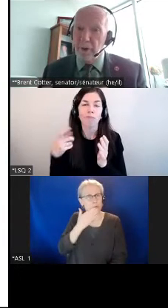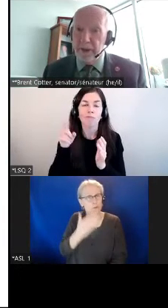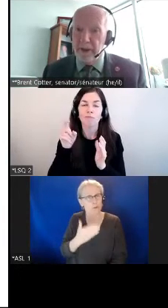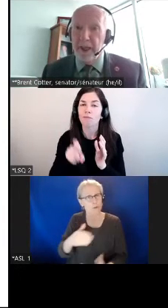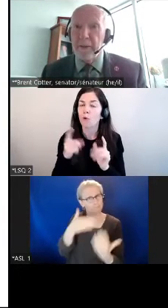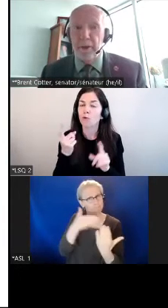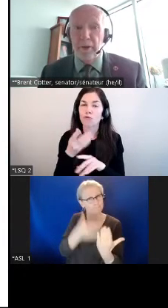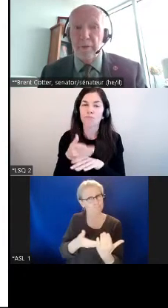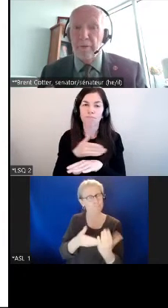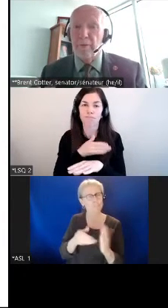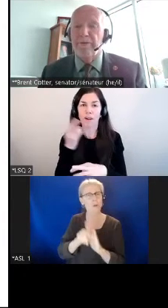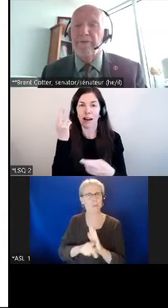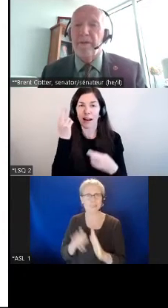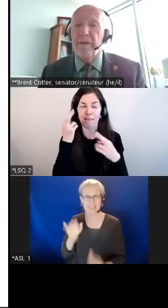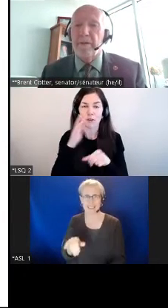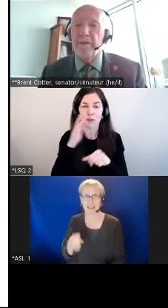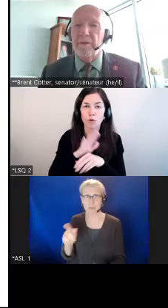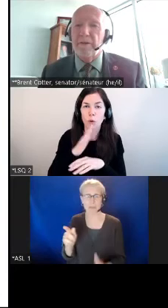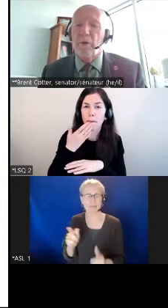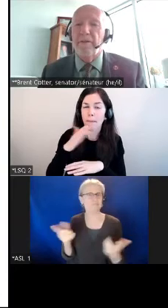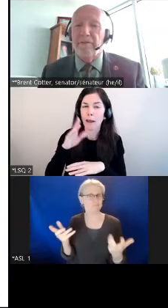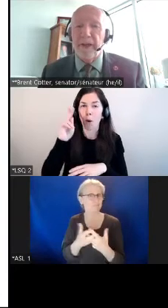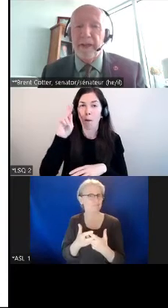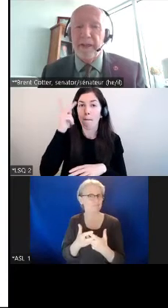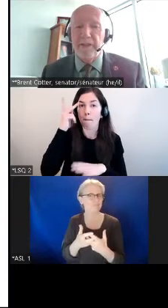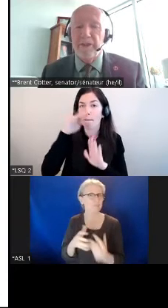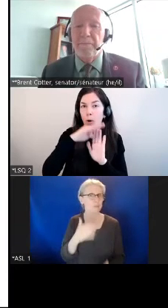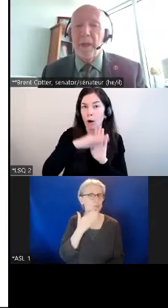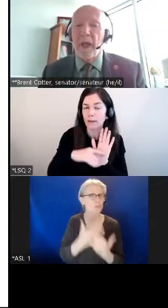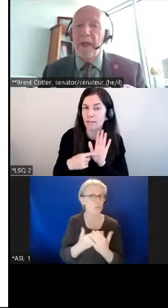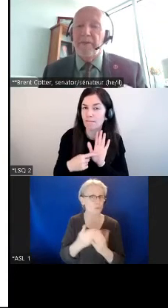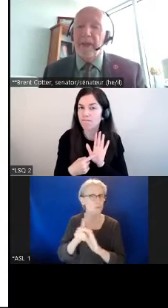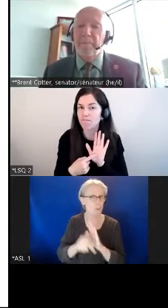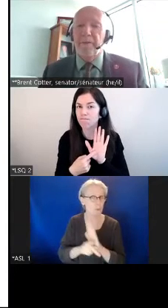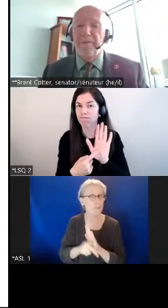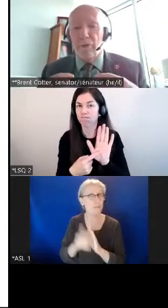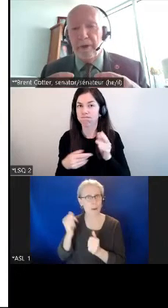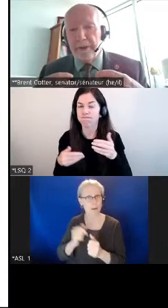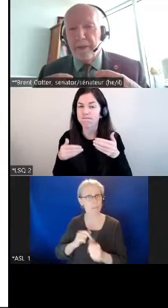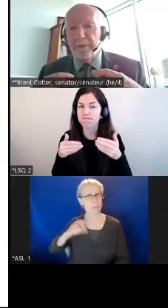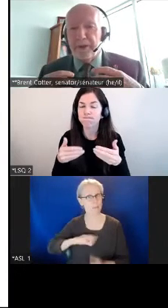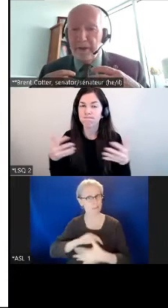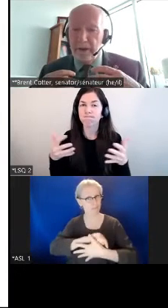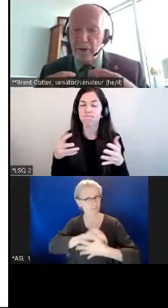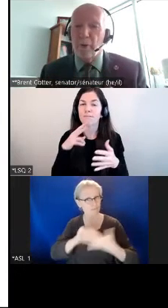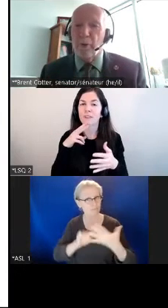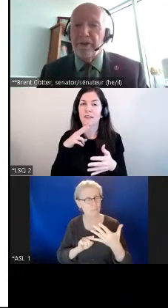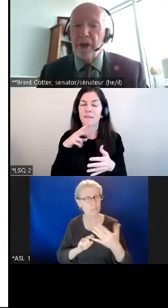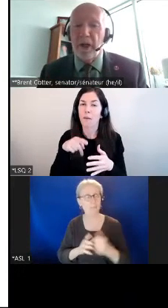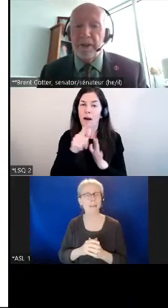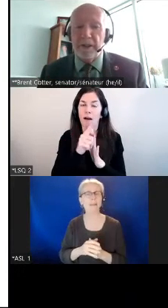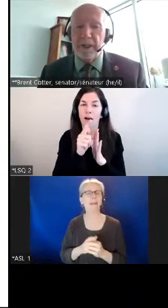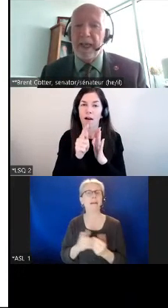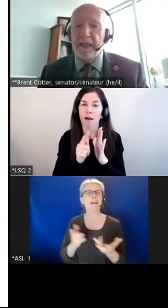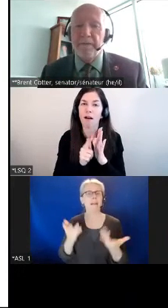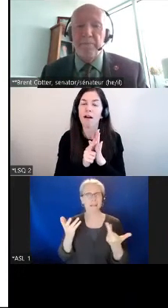WHICH IS WHAT THAT BILL WOULD QUALIFY AS. AND THEN BEFORE IT COMES TO WHERE IT'S GOTTEN TODAY,